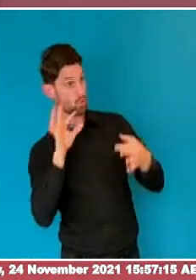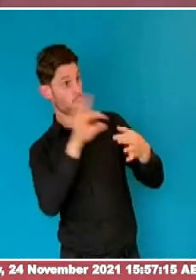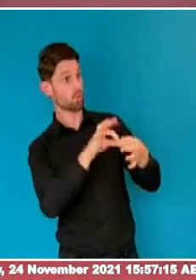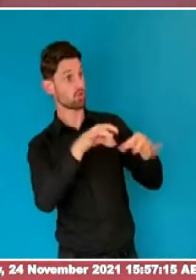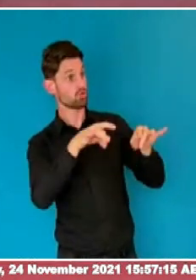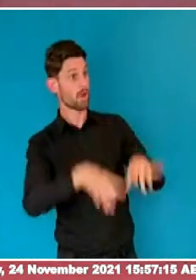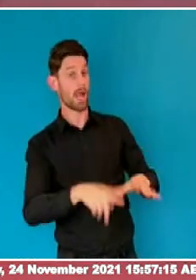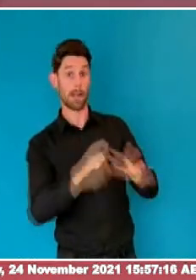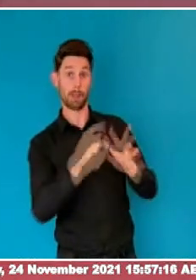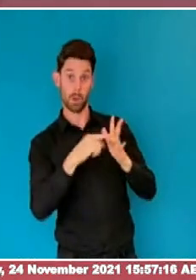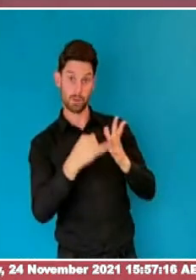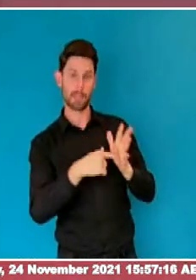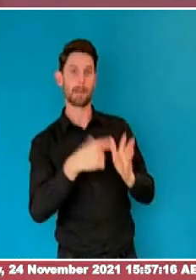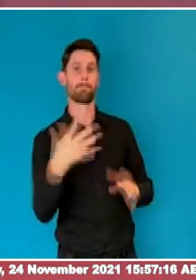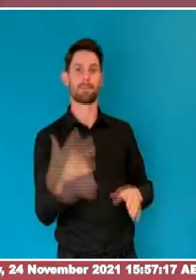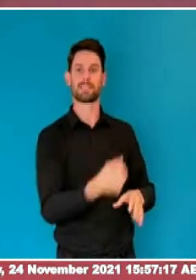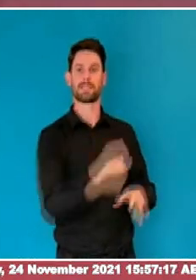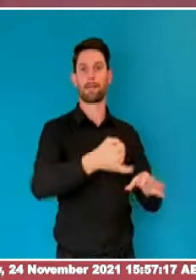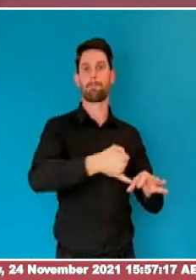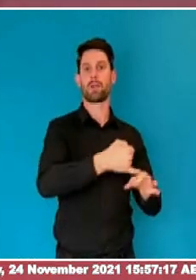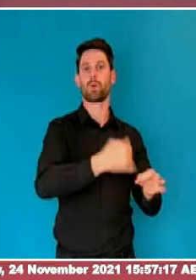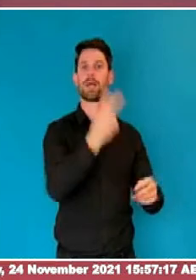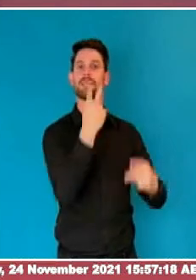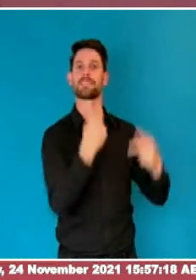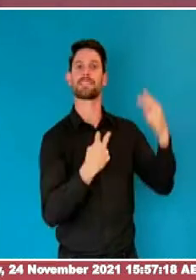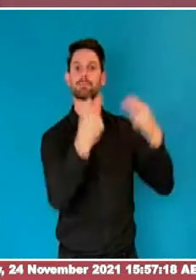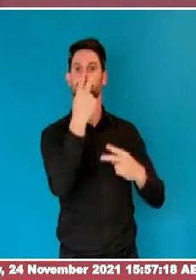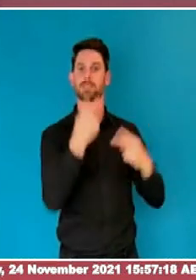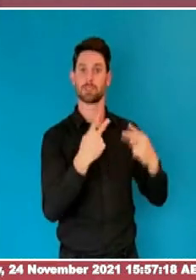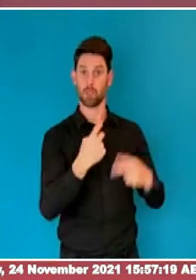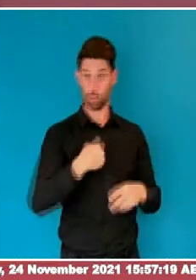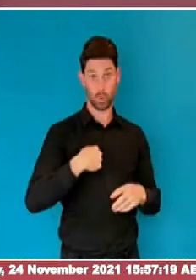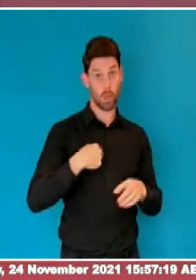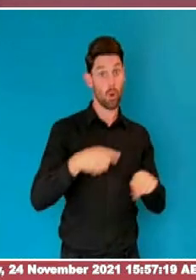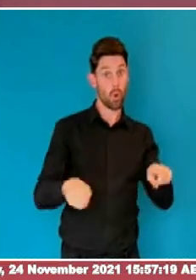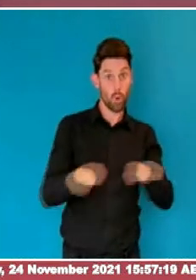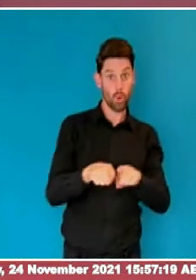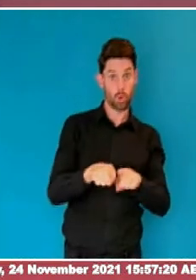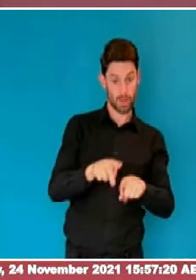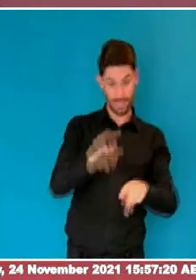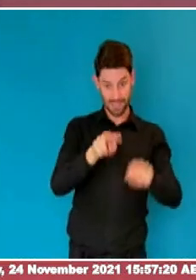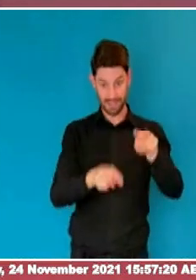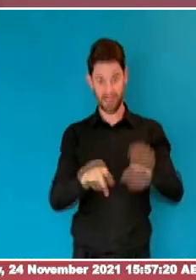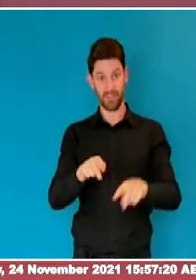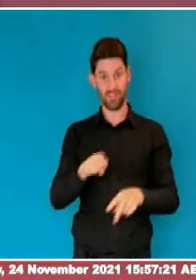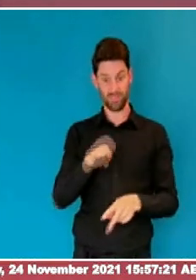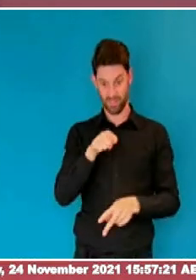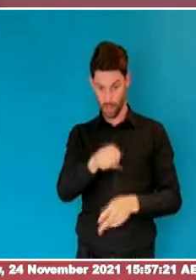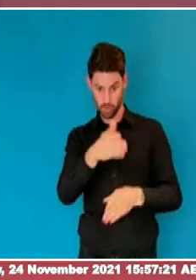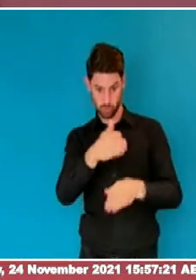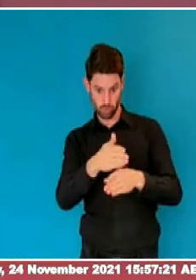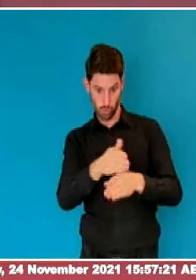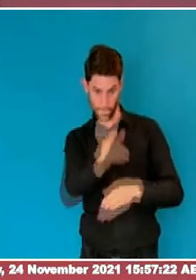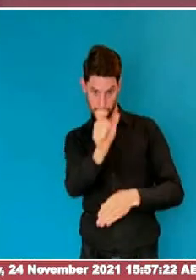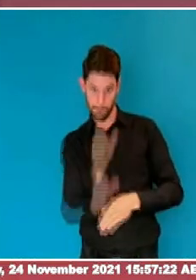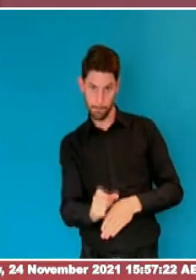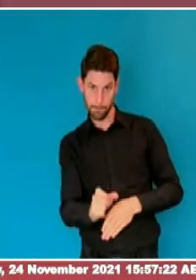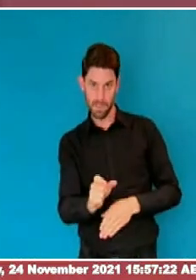medical. We do risk assessment of roles and, you know, for example, one of the core roles